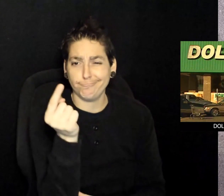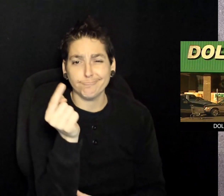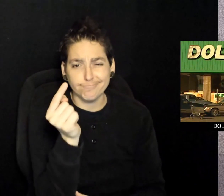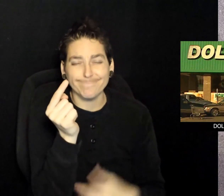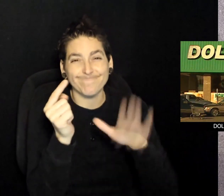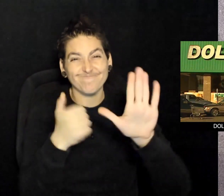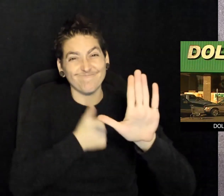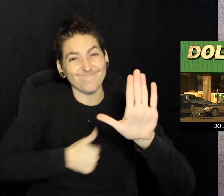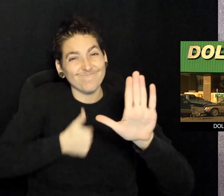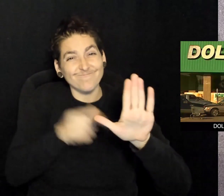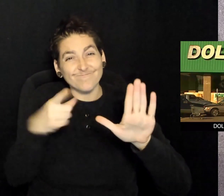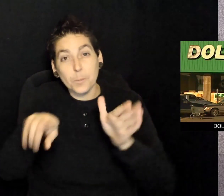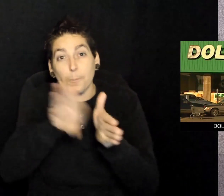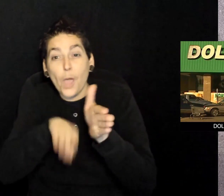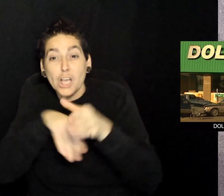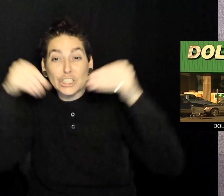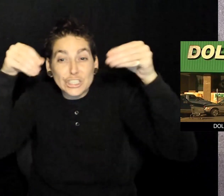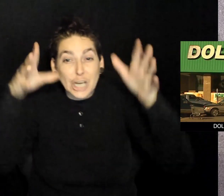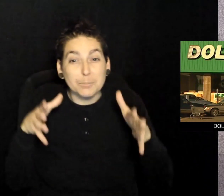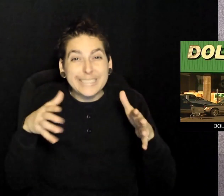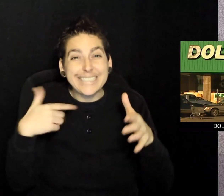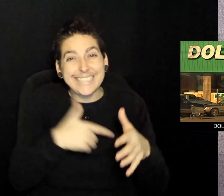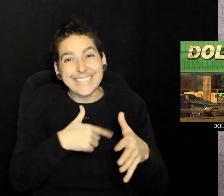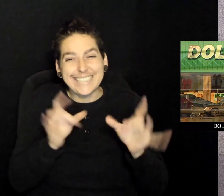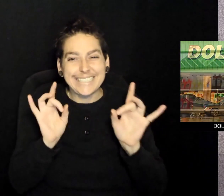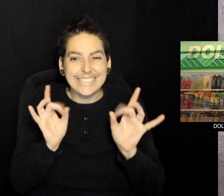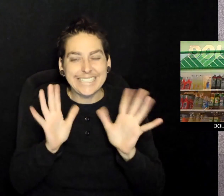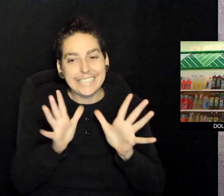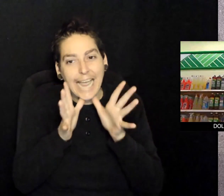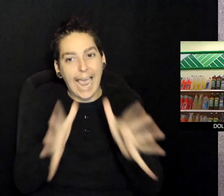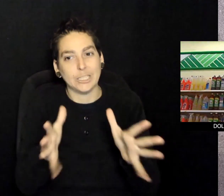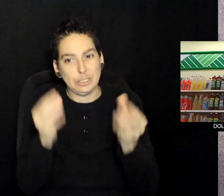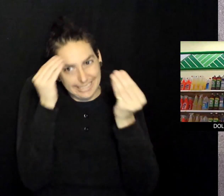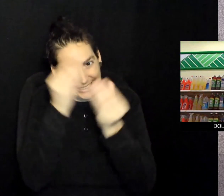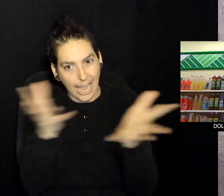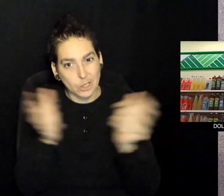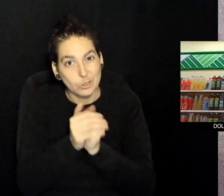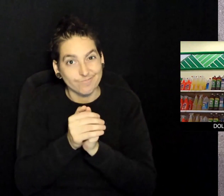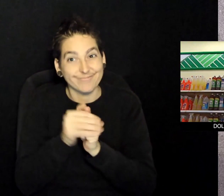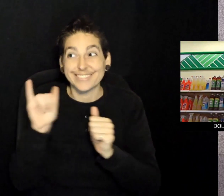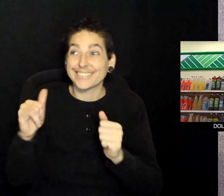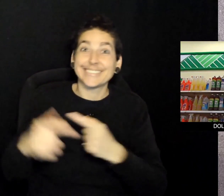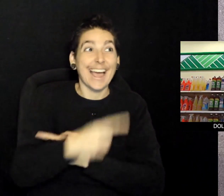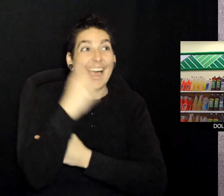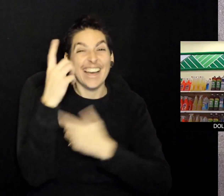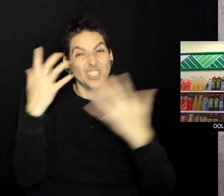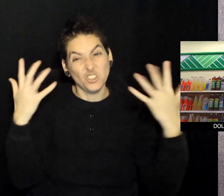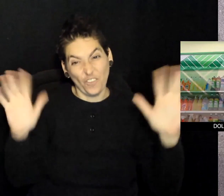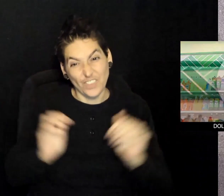for the past 35 years the store Dollar Tree has sold every item in the store for a buck